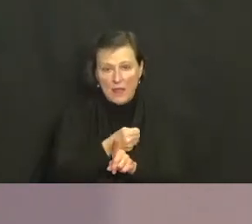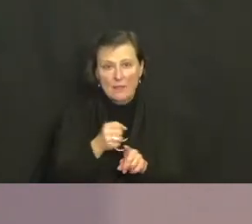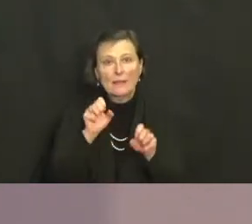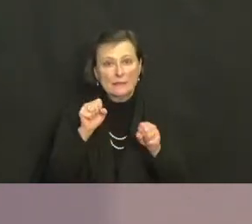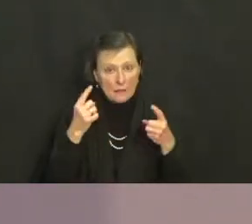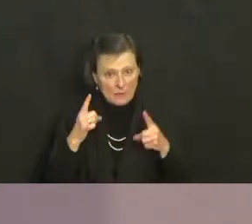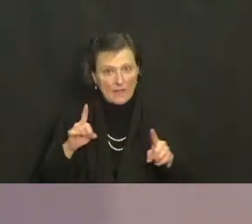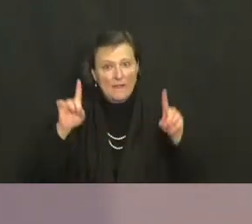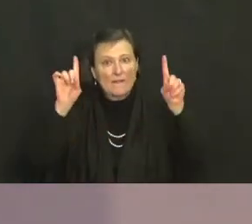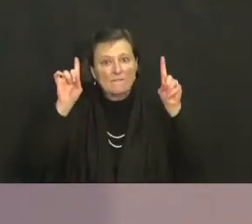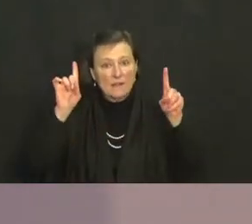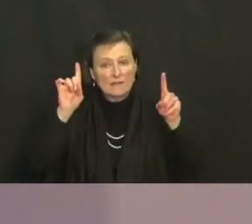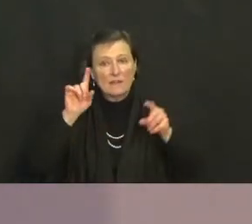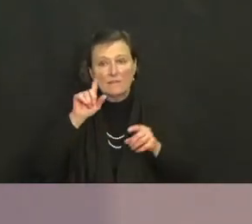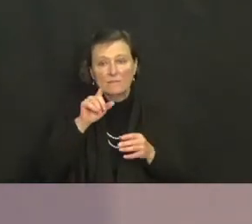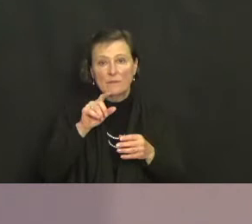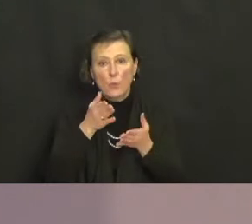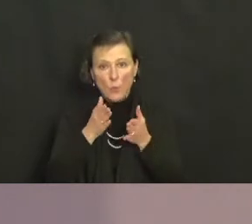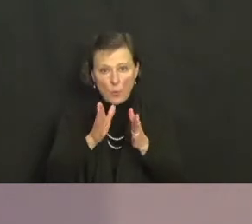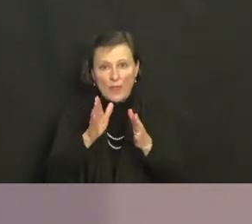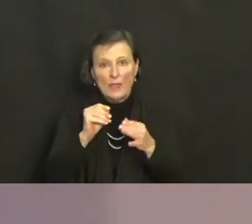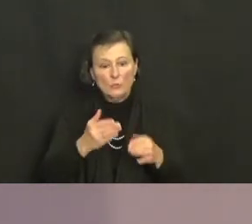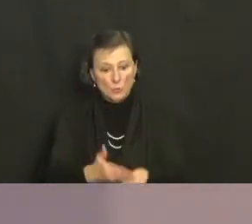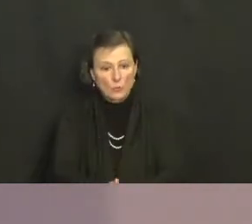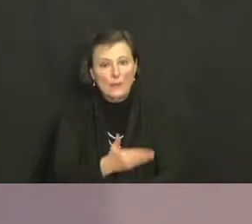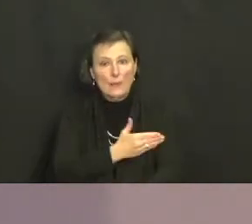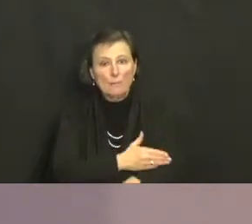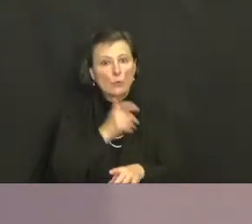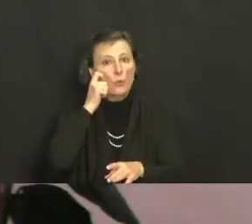improve race relations in America.